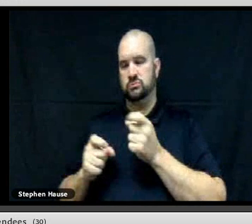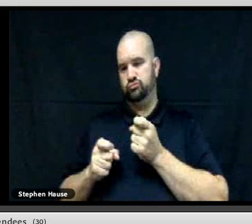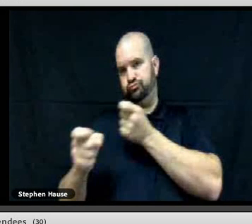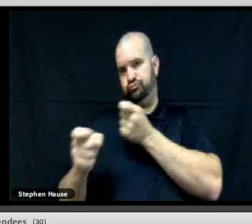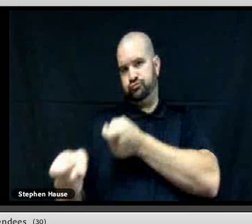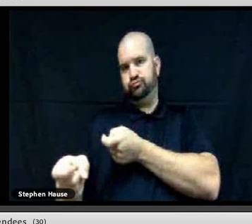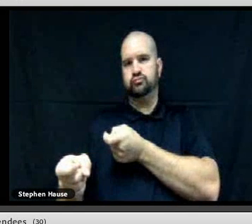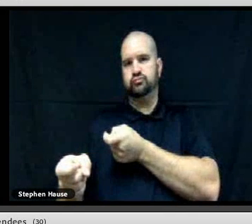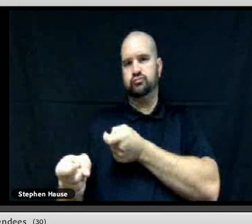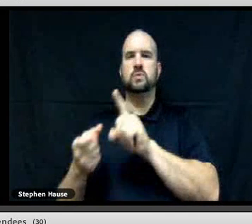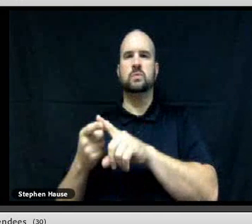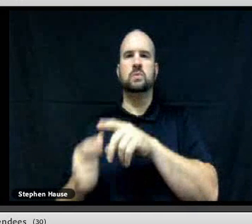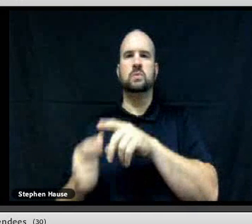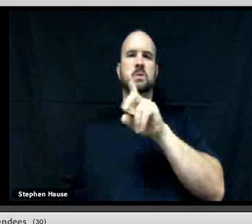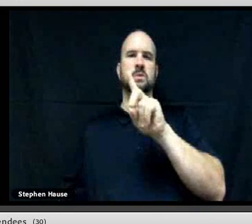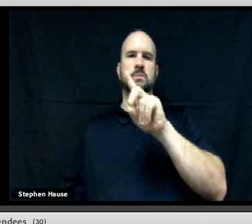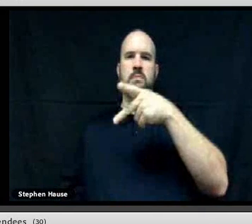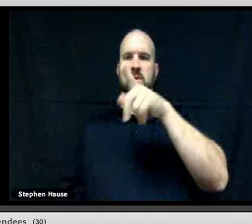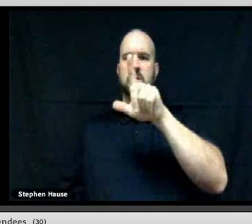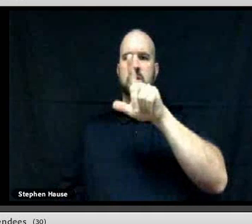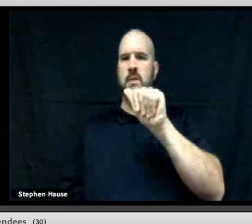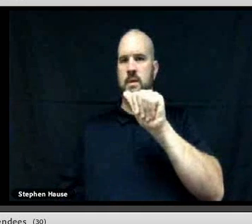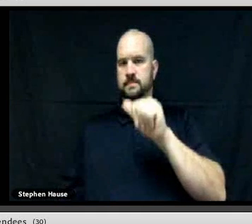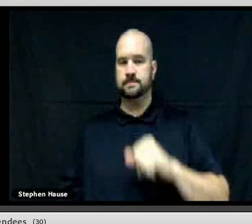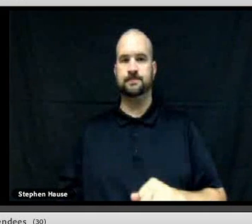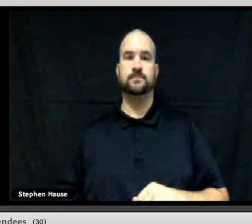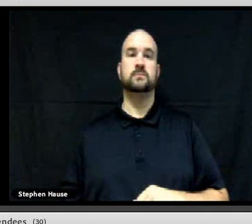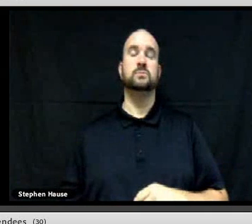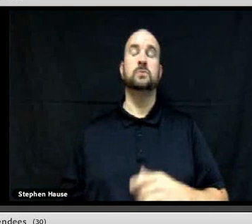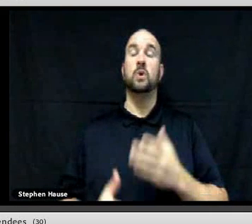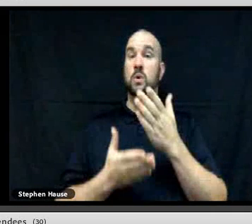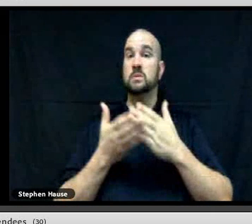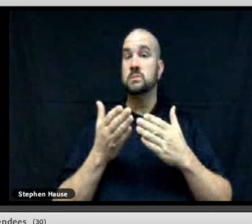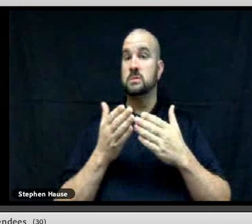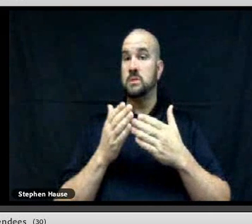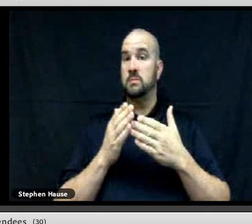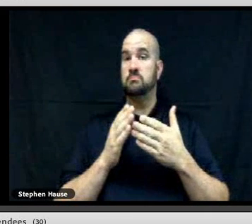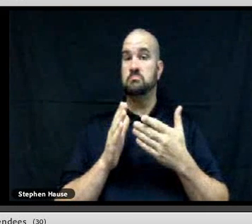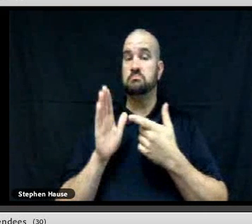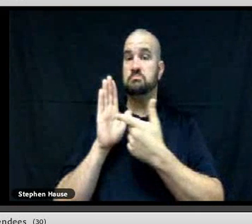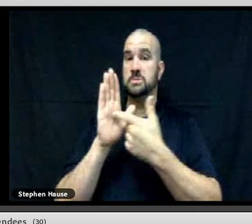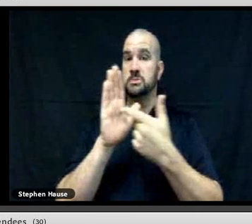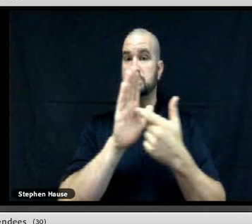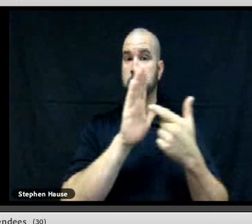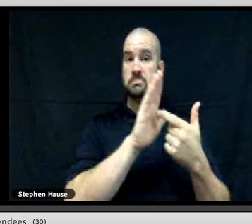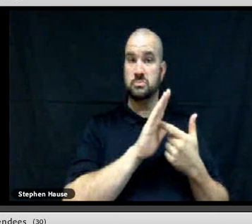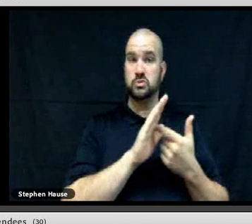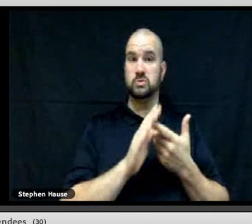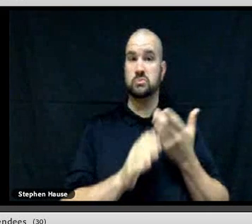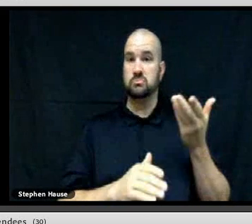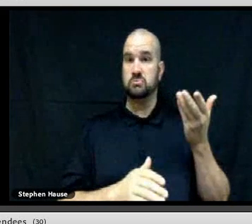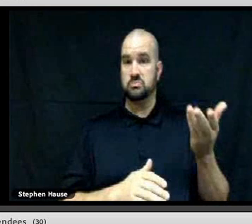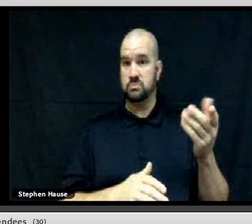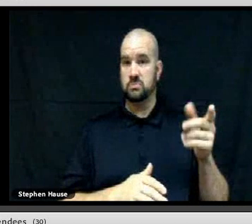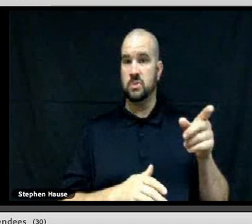So, here are some examples of some of the content hubs that provide content to DPLA on their own.